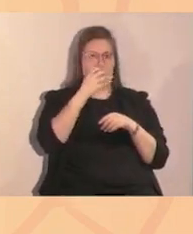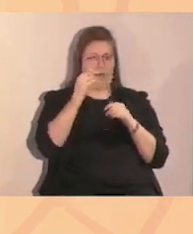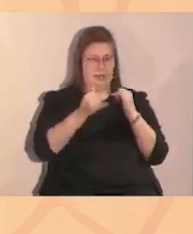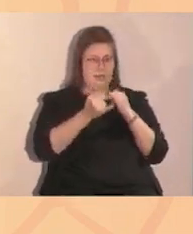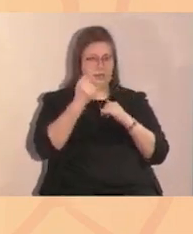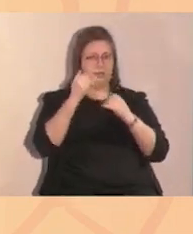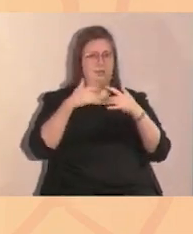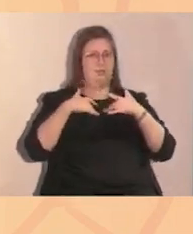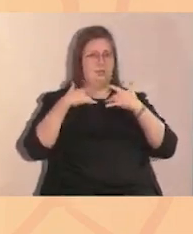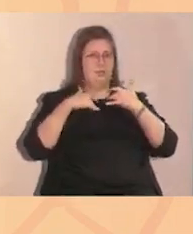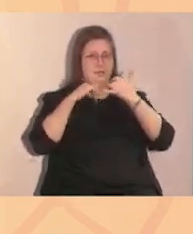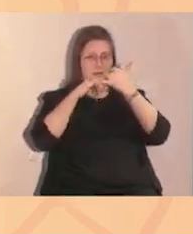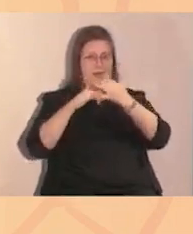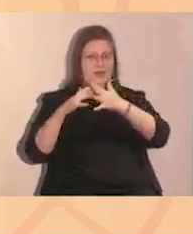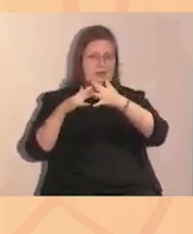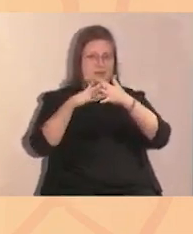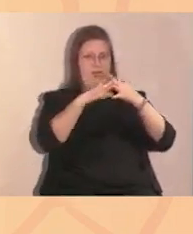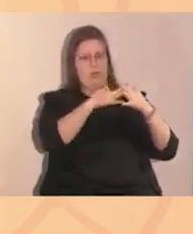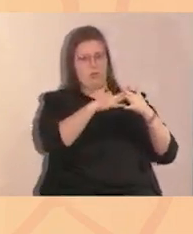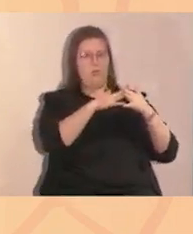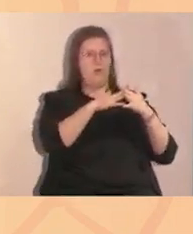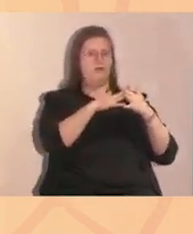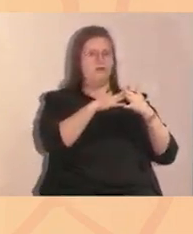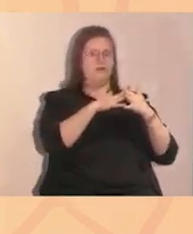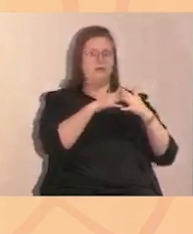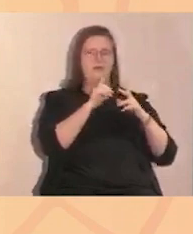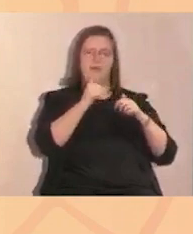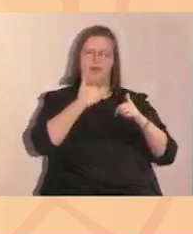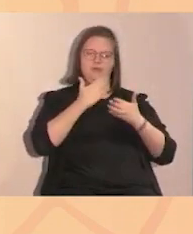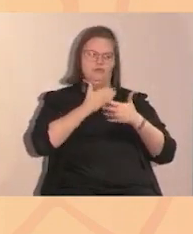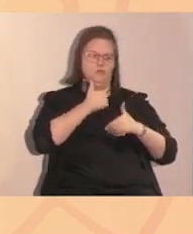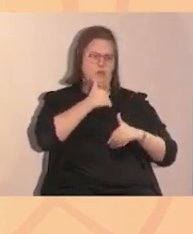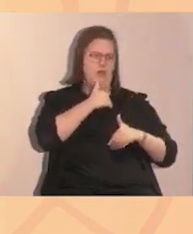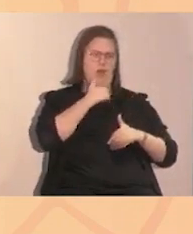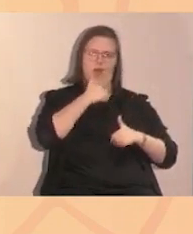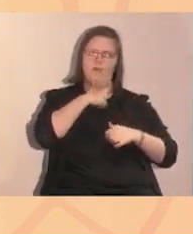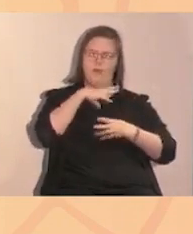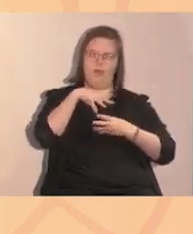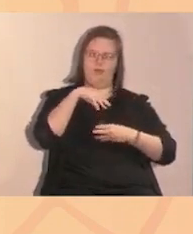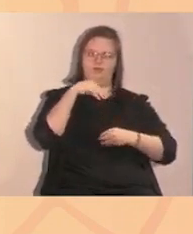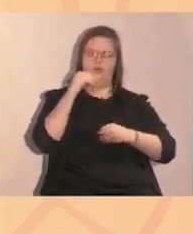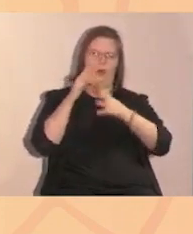West on and Whadjuk Boodjar. But my heart and my soul really belongs to the West.